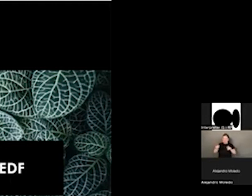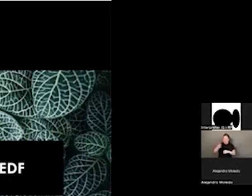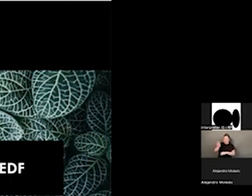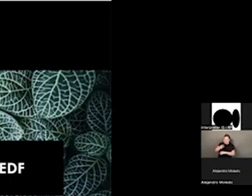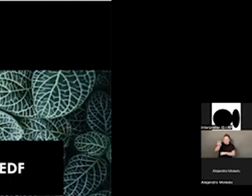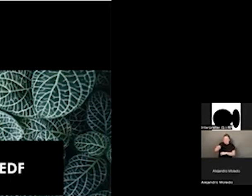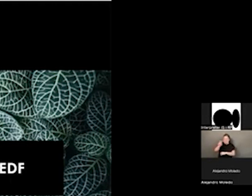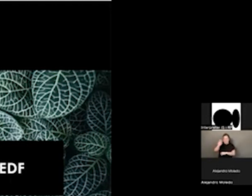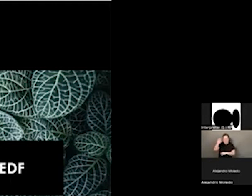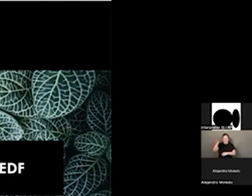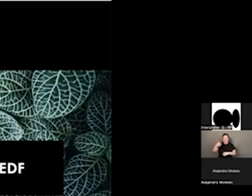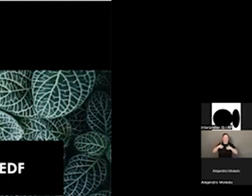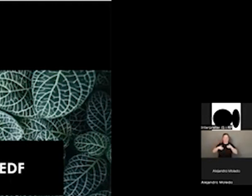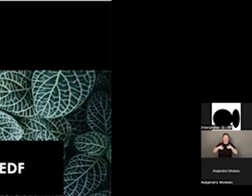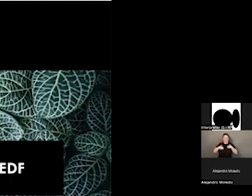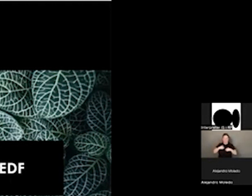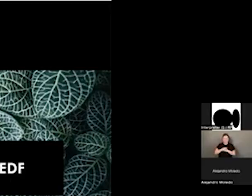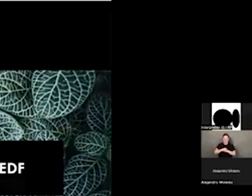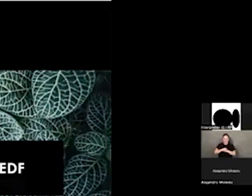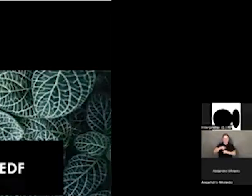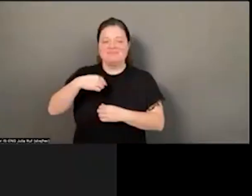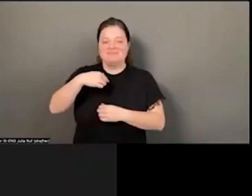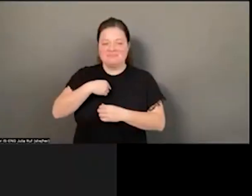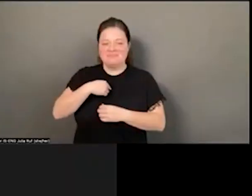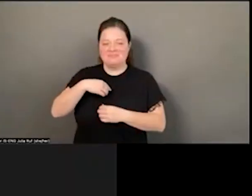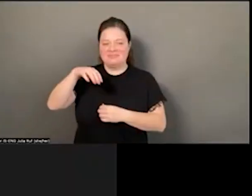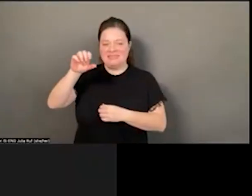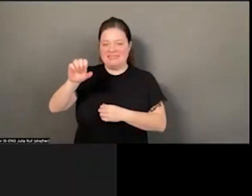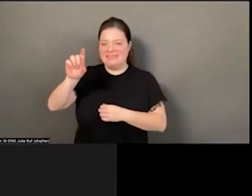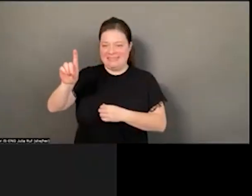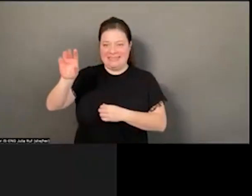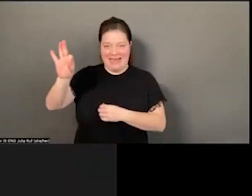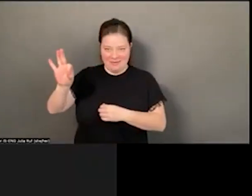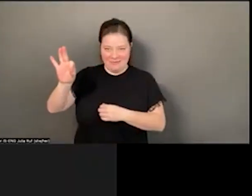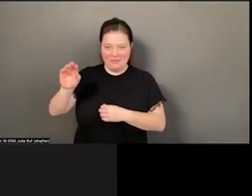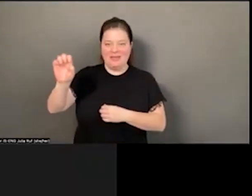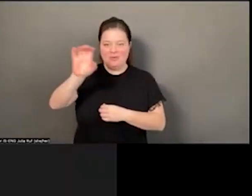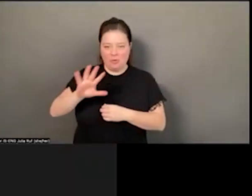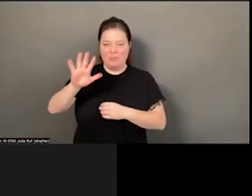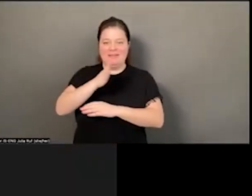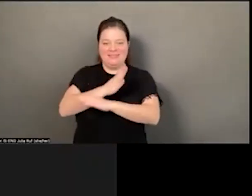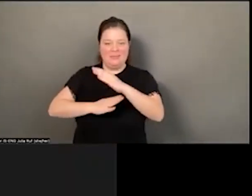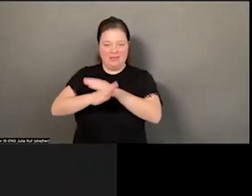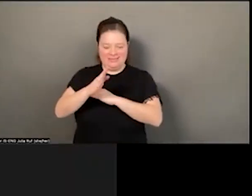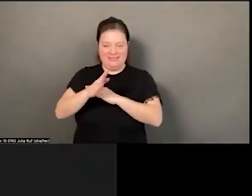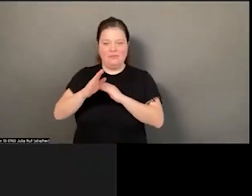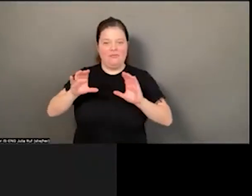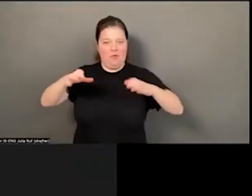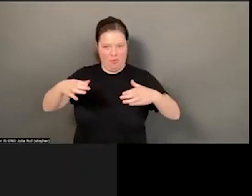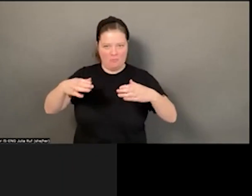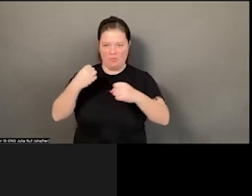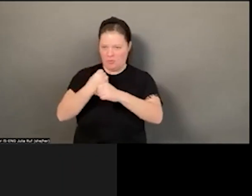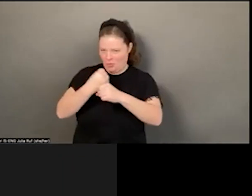and obviously as an advocacy organization, we are very much closely looking at